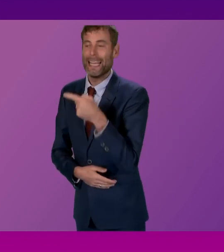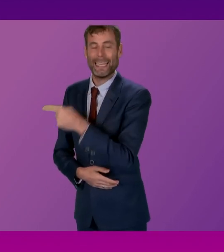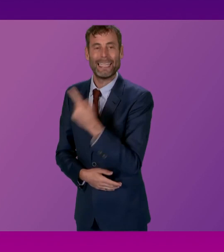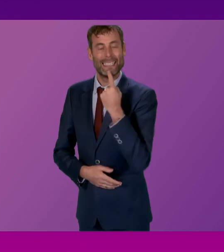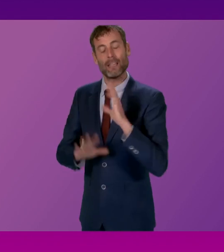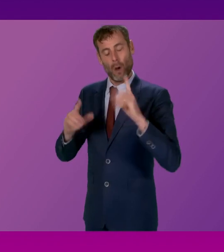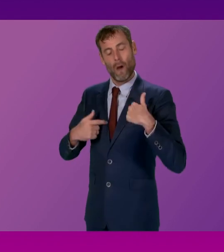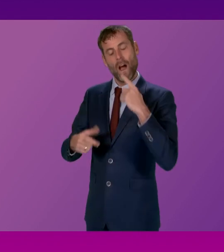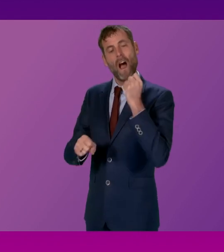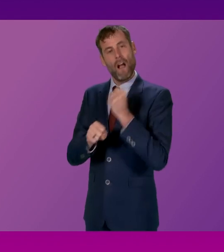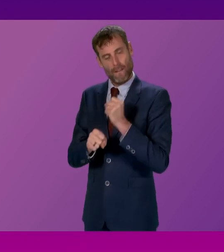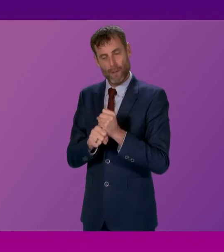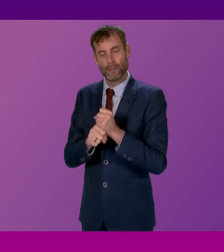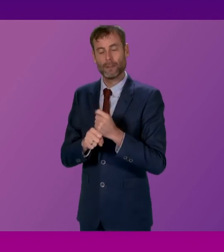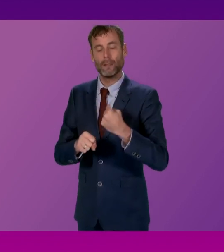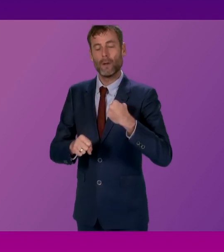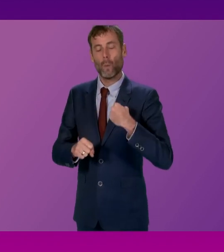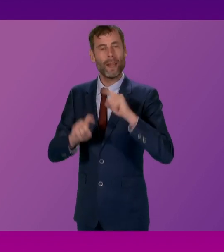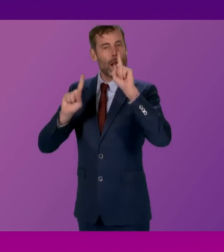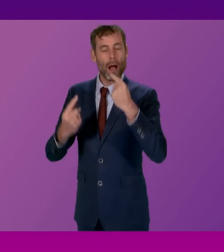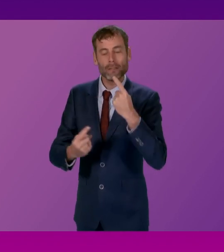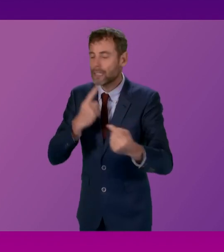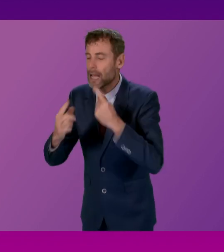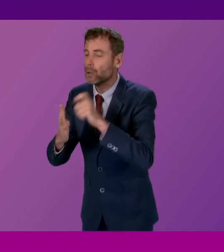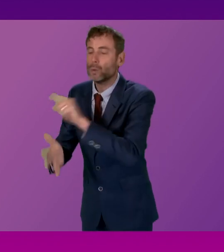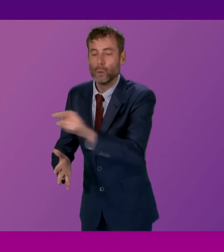response to the inquiry is for individuals, rather than for his Government.